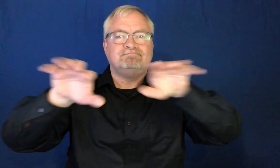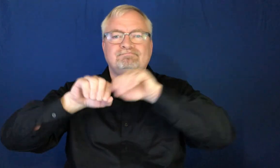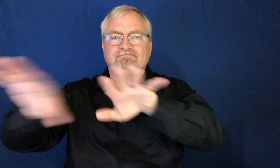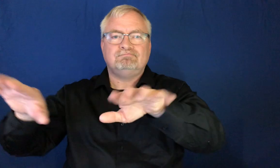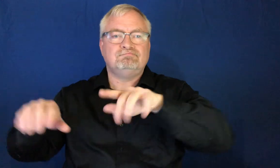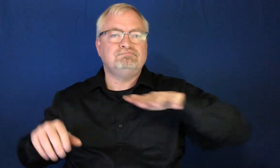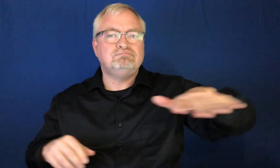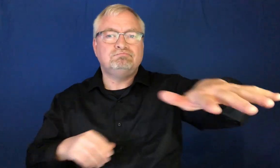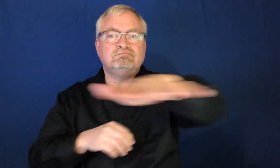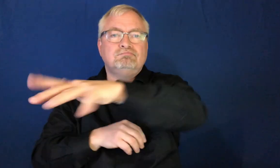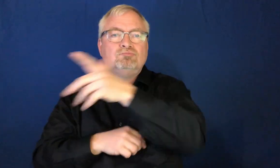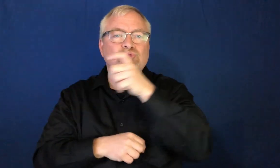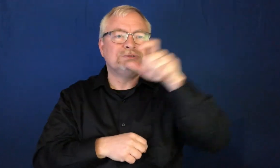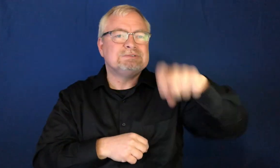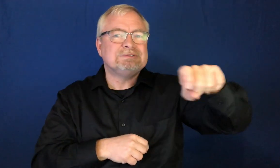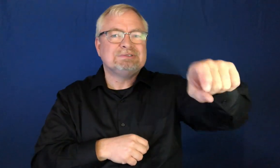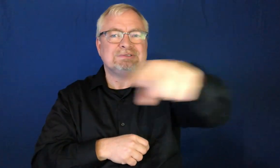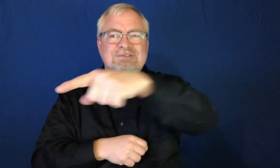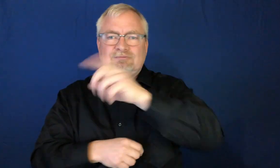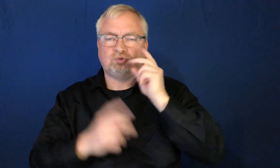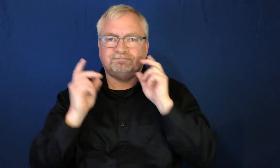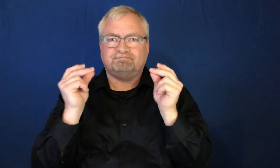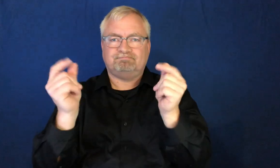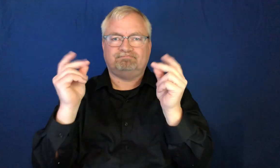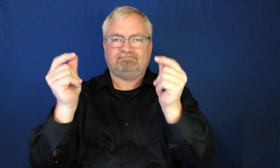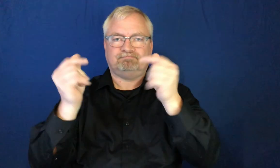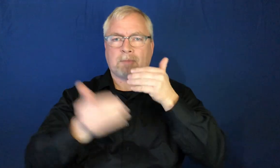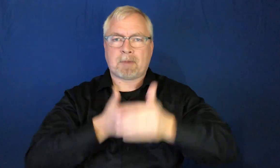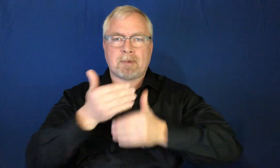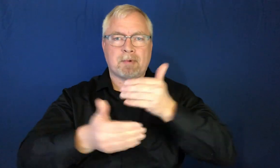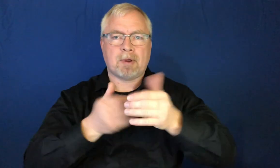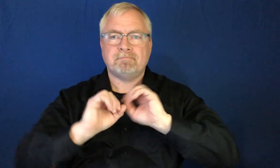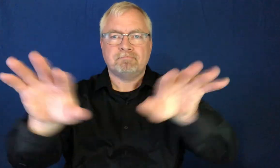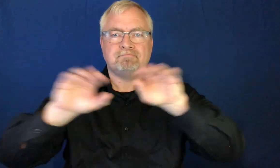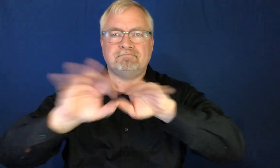and respond to the needs of Minnesotans in real time.